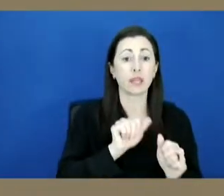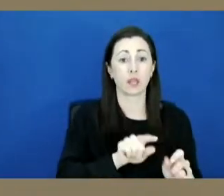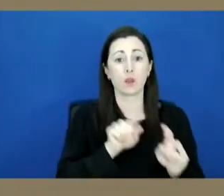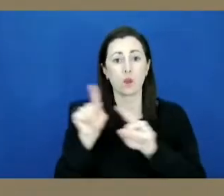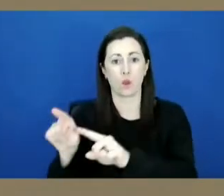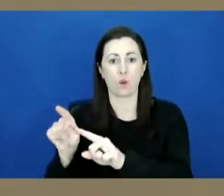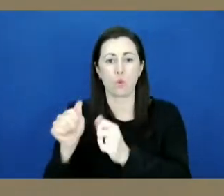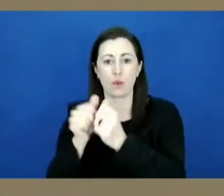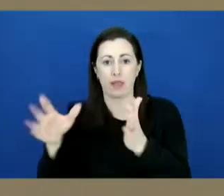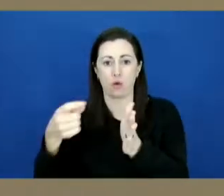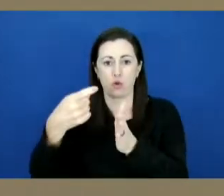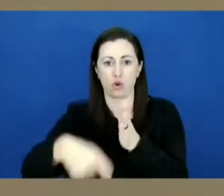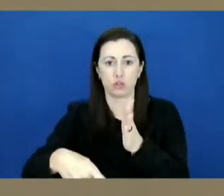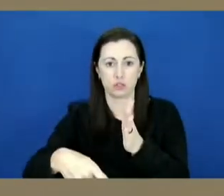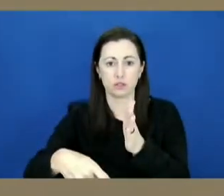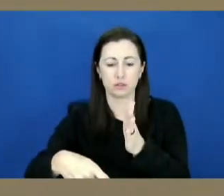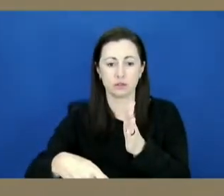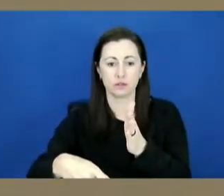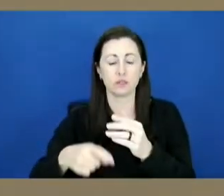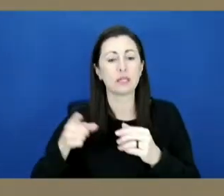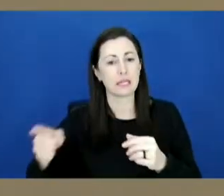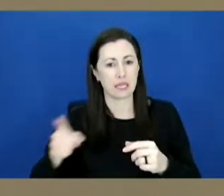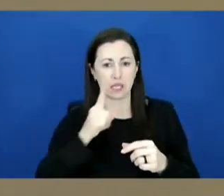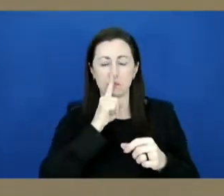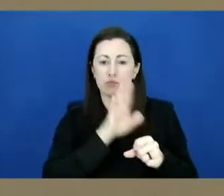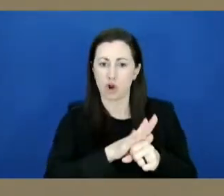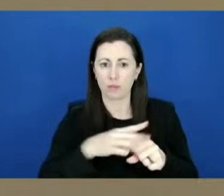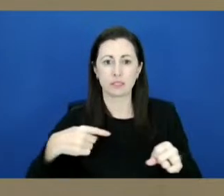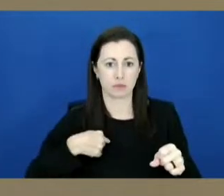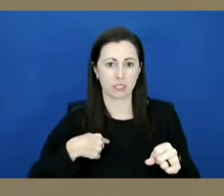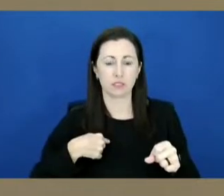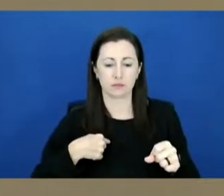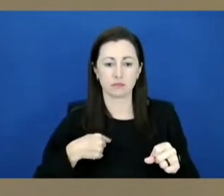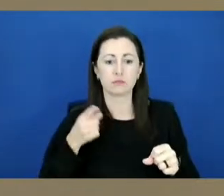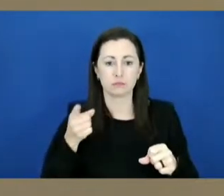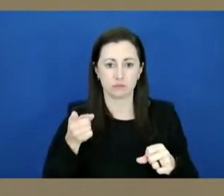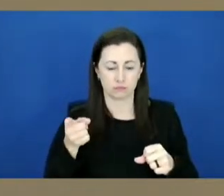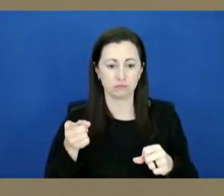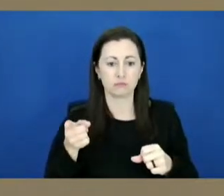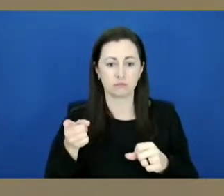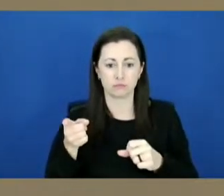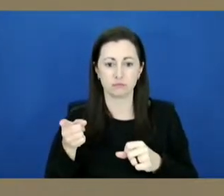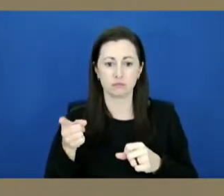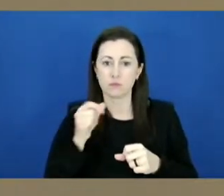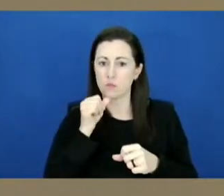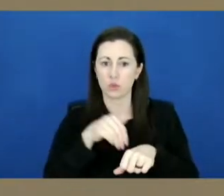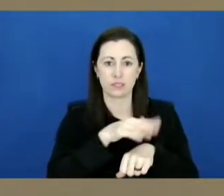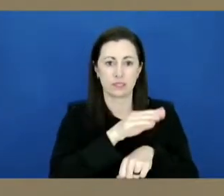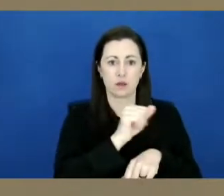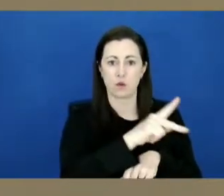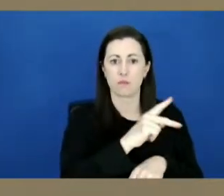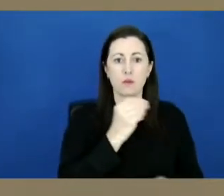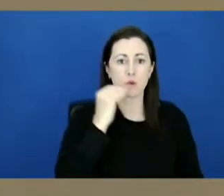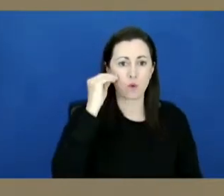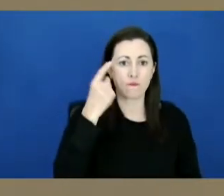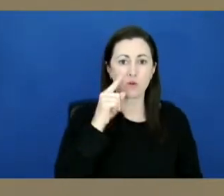WEST CHARLOTTE OR ANOTHER SCHOOL, CAN GO TO LIVING STONE